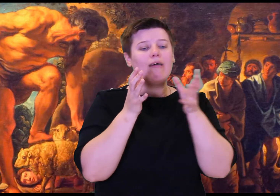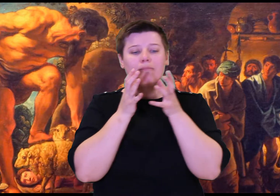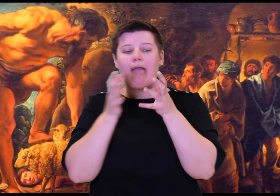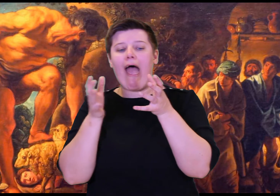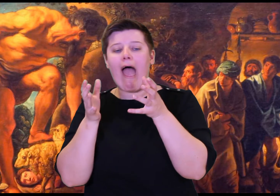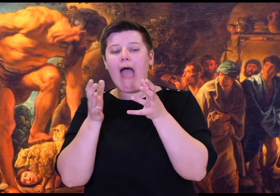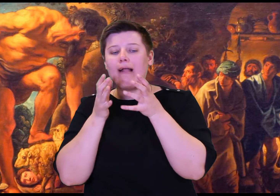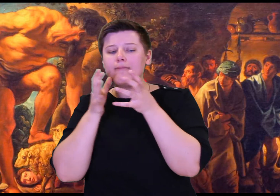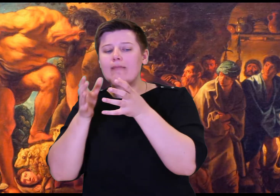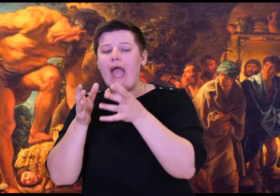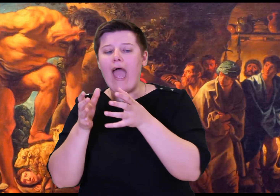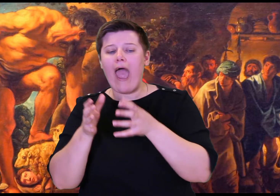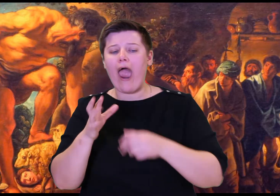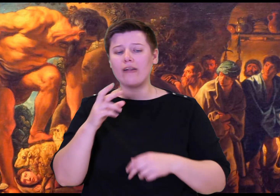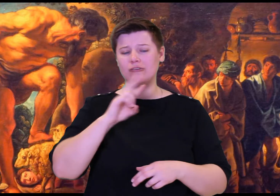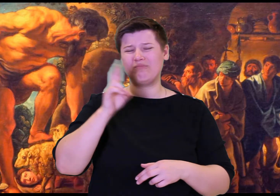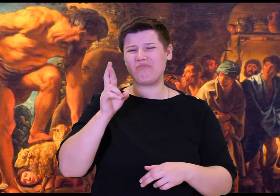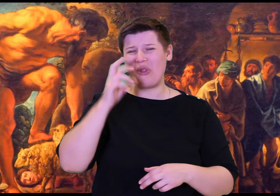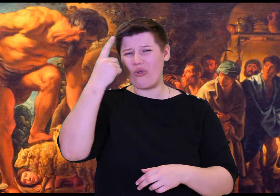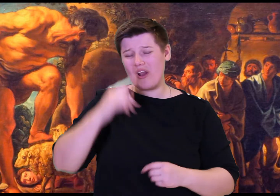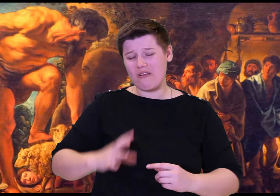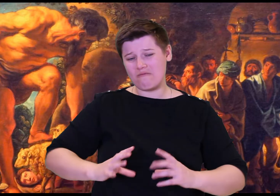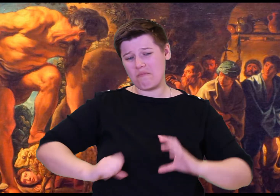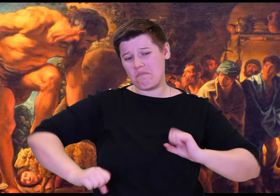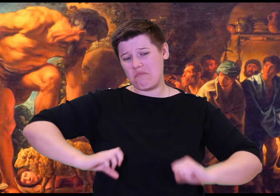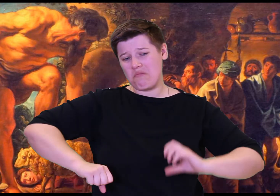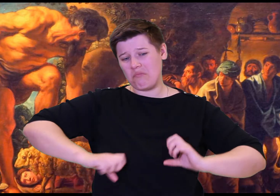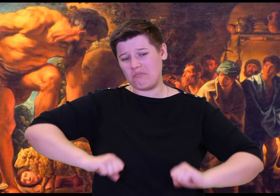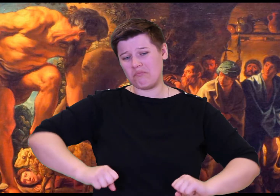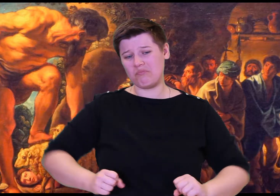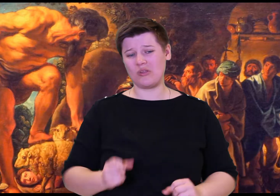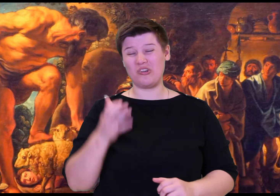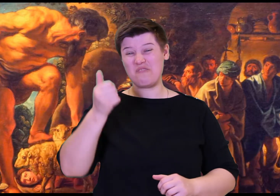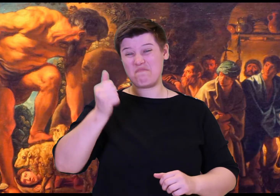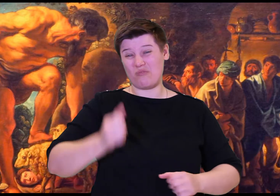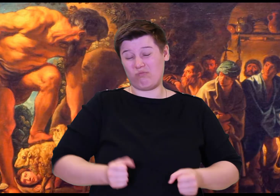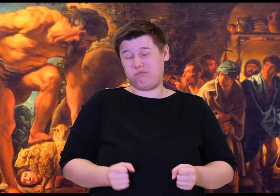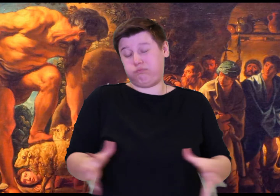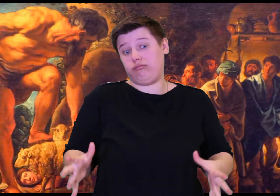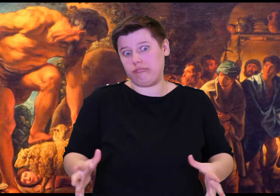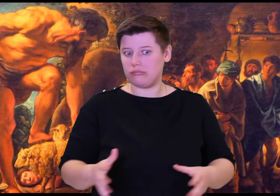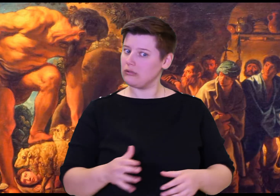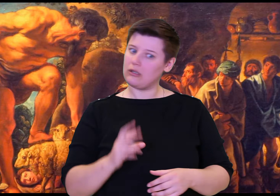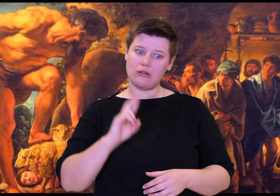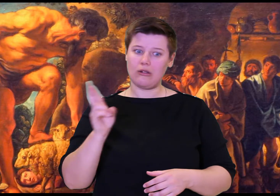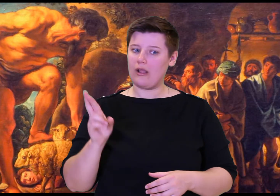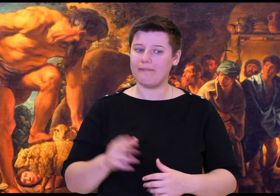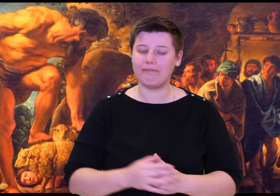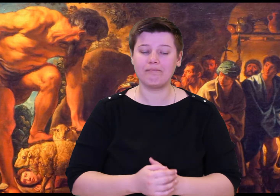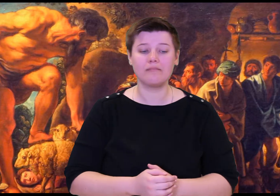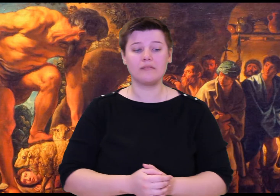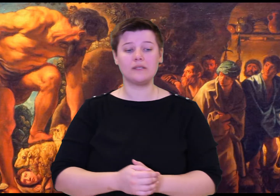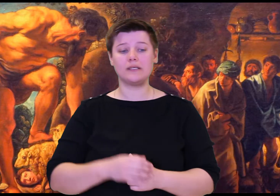as he lined them up--but missed the men tied up beneath their woolly bellies.